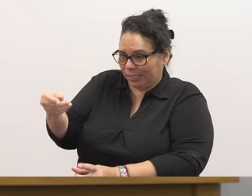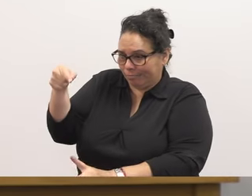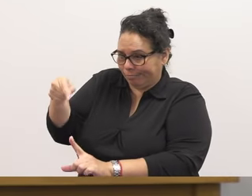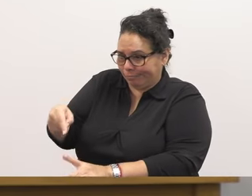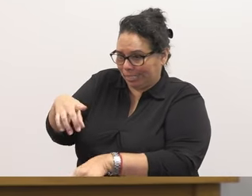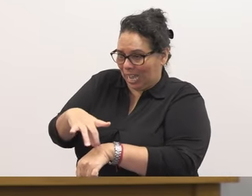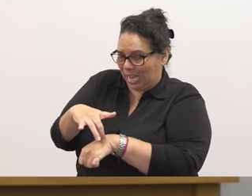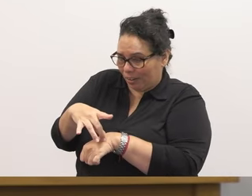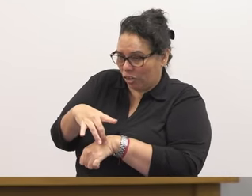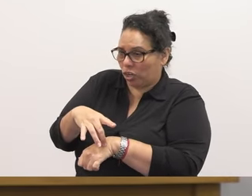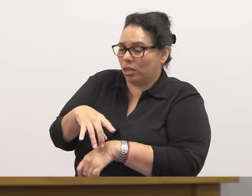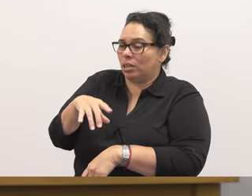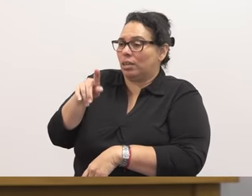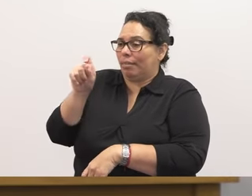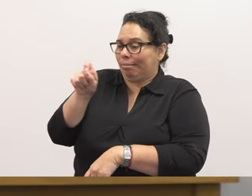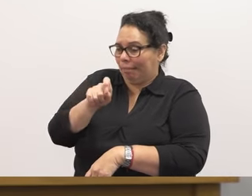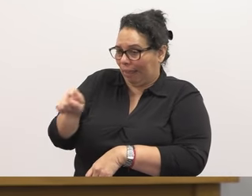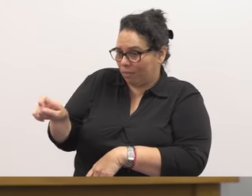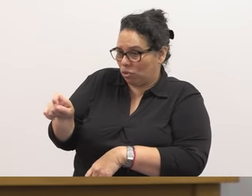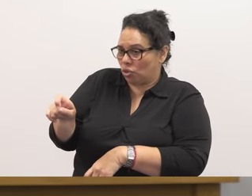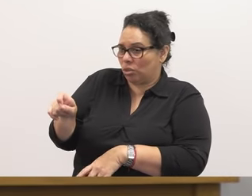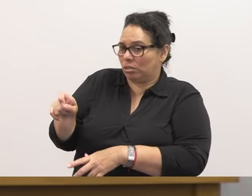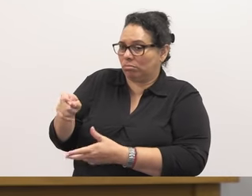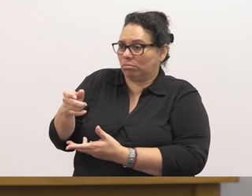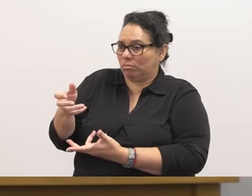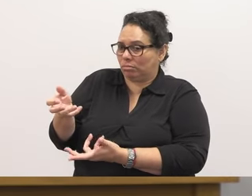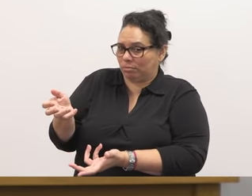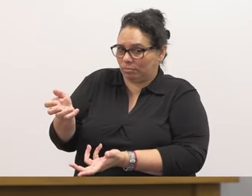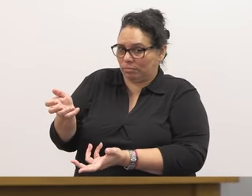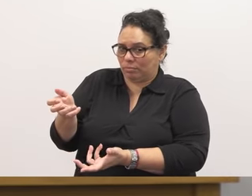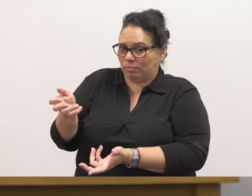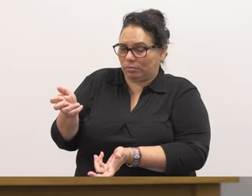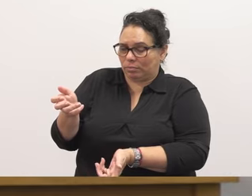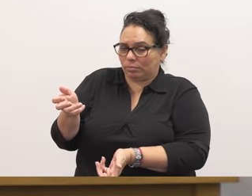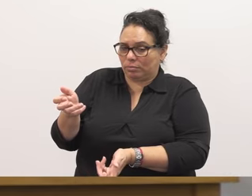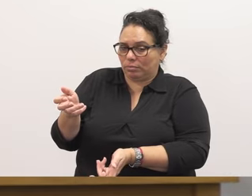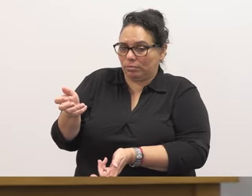Therefore putting me in even a higher support